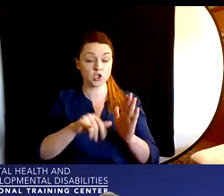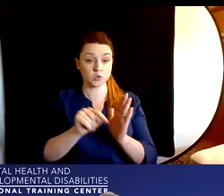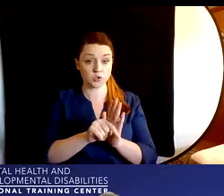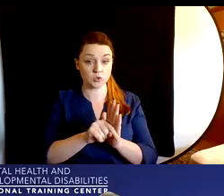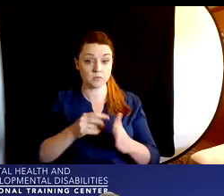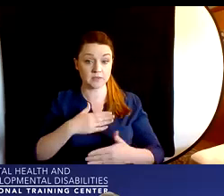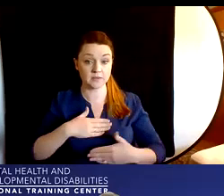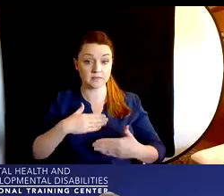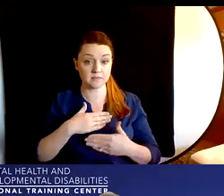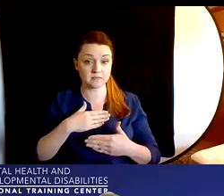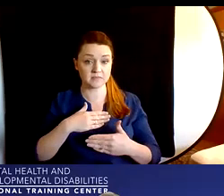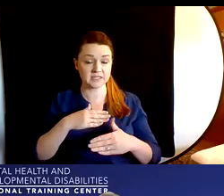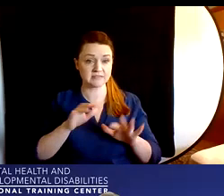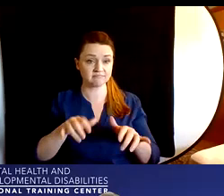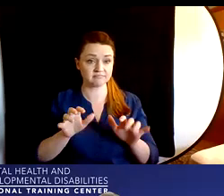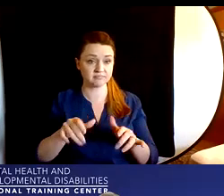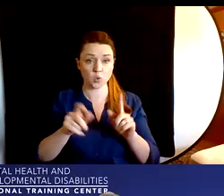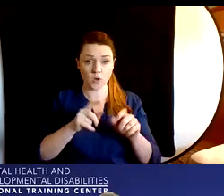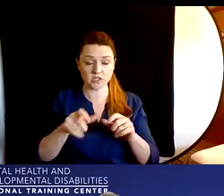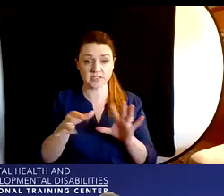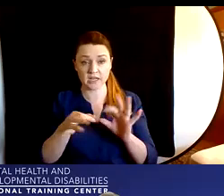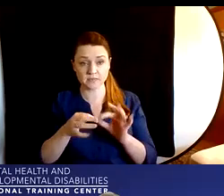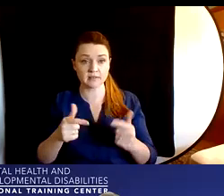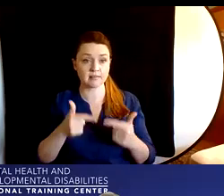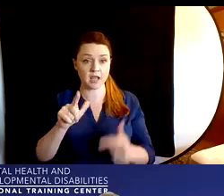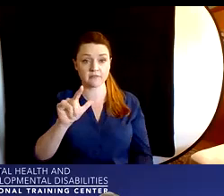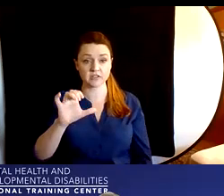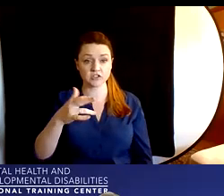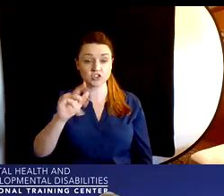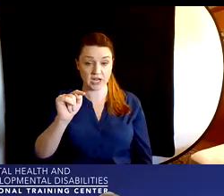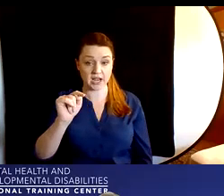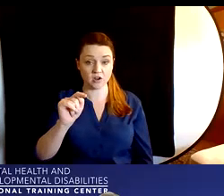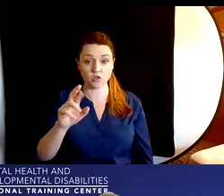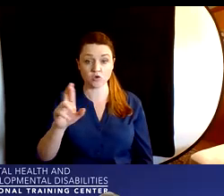please add your questions and comments to the live chat on the right hand side of your screen.